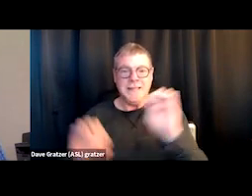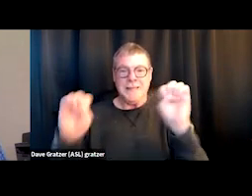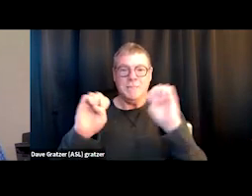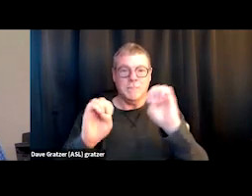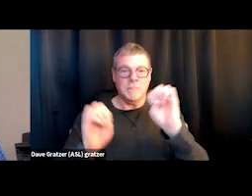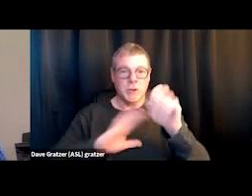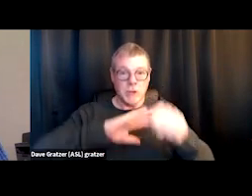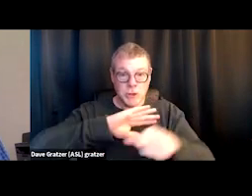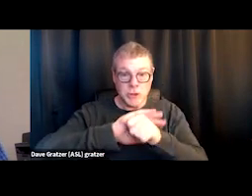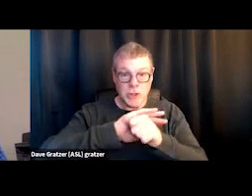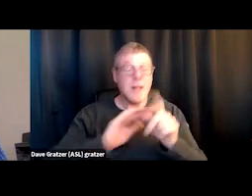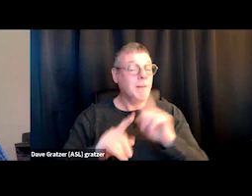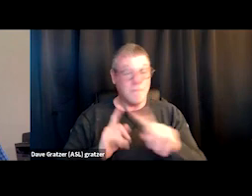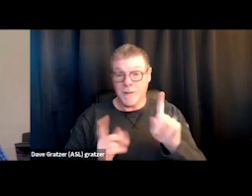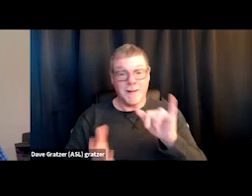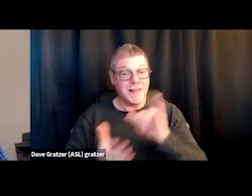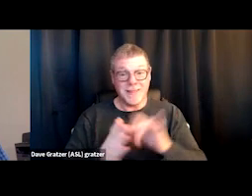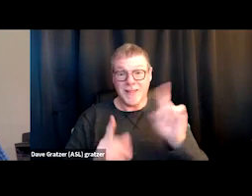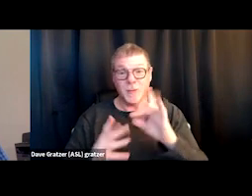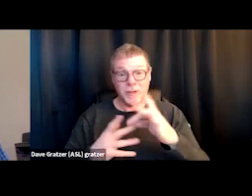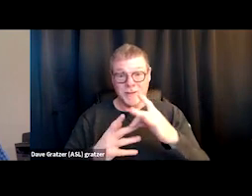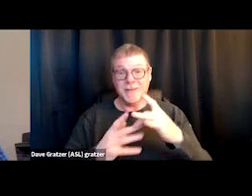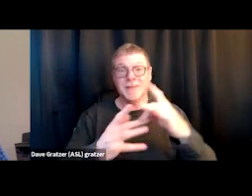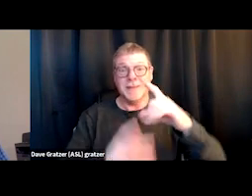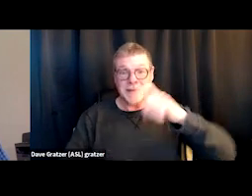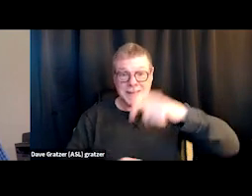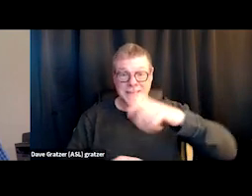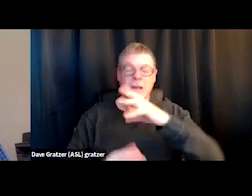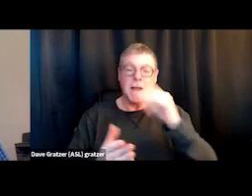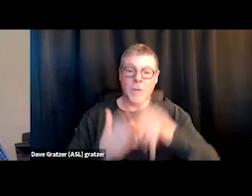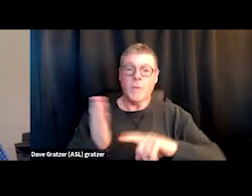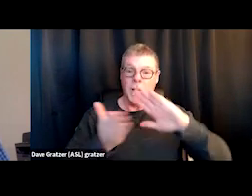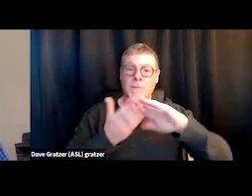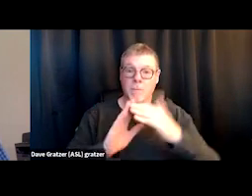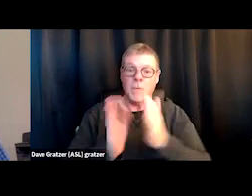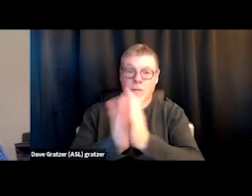but that's really where the need was, and that's what the community is asking for.